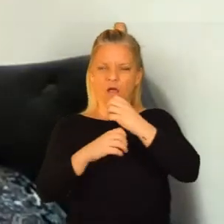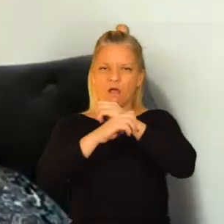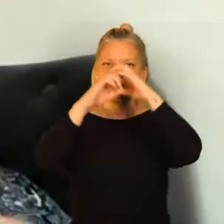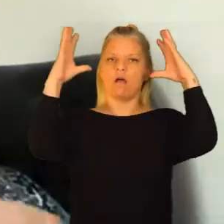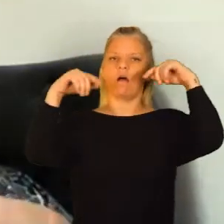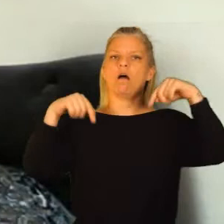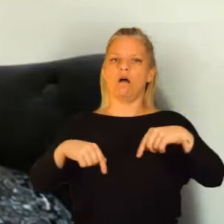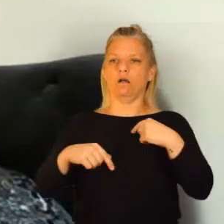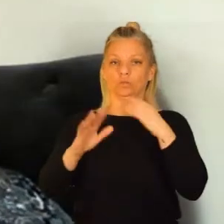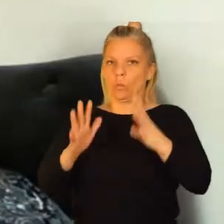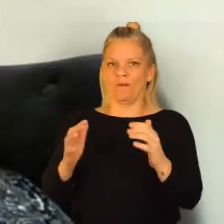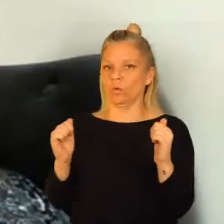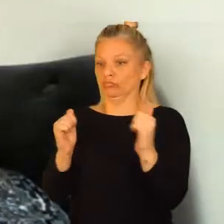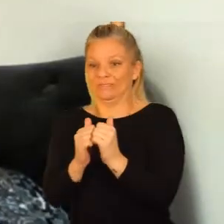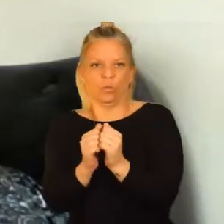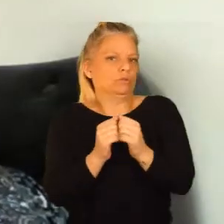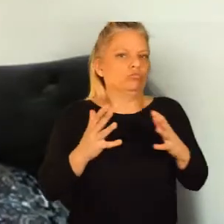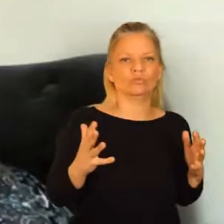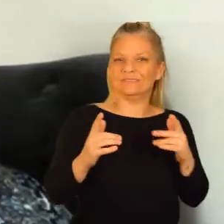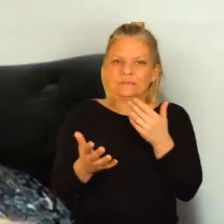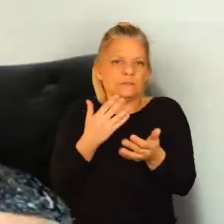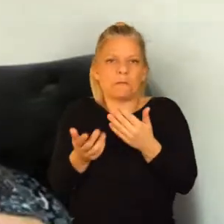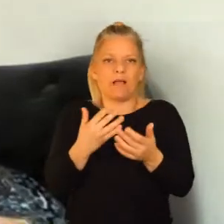And actually it's a really important part of the group but we can't be talking for everyone